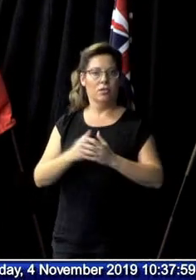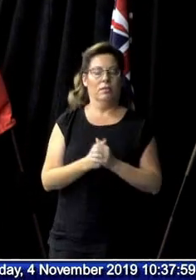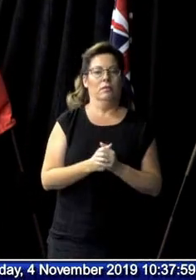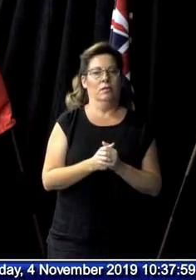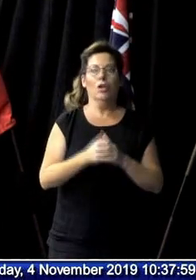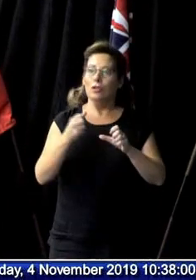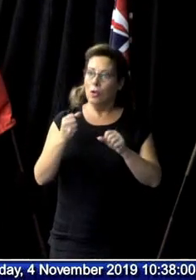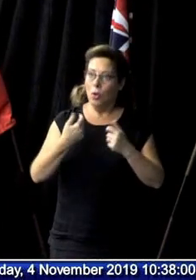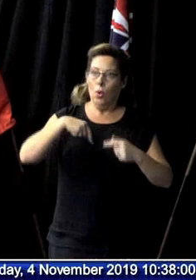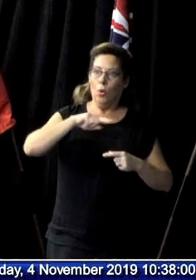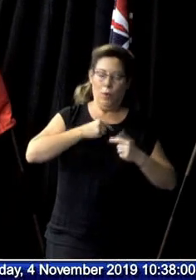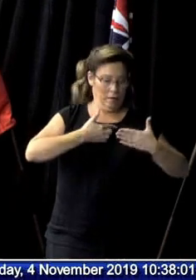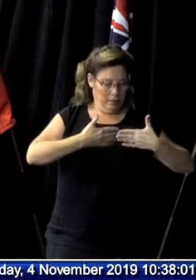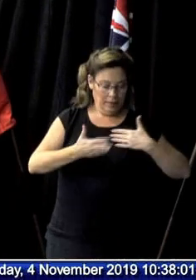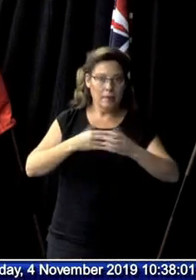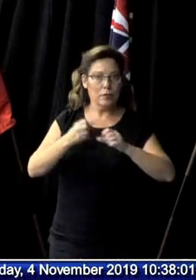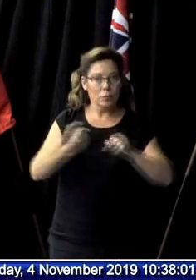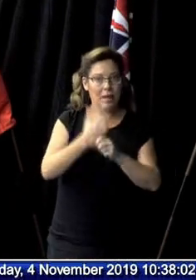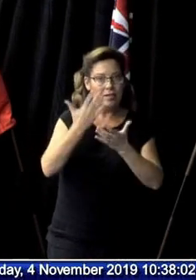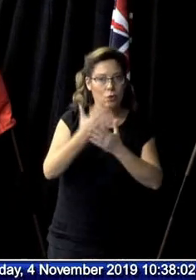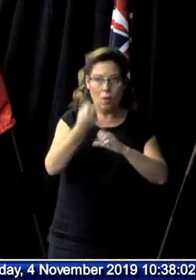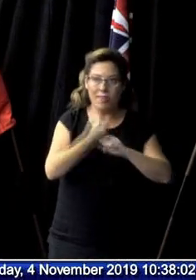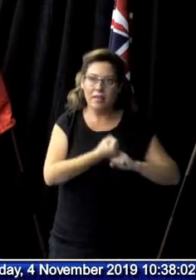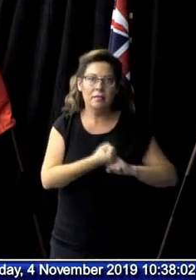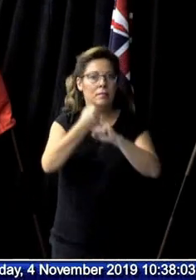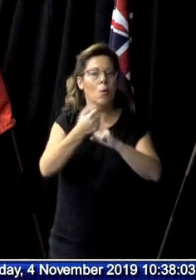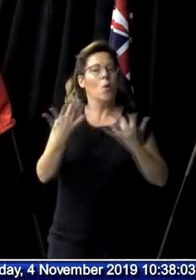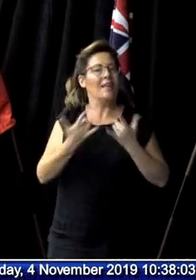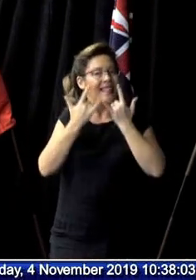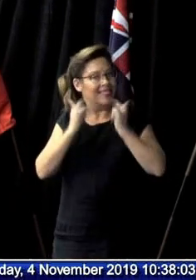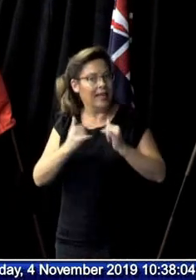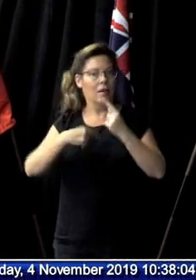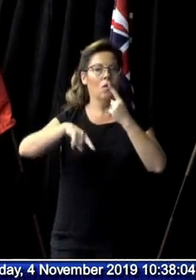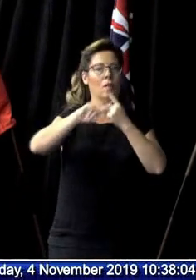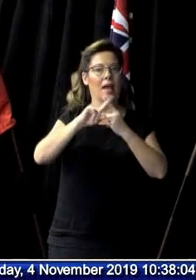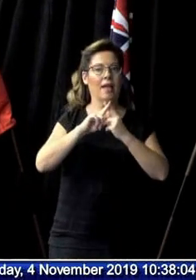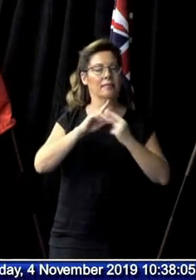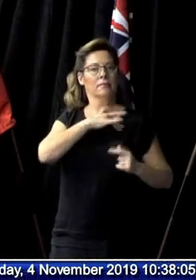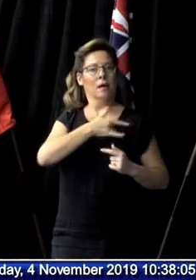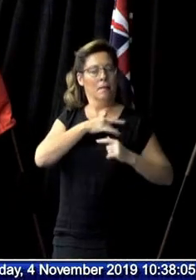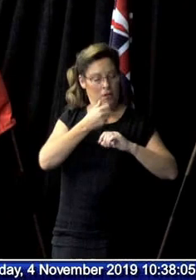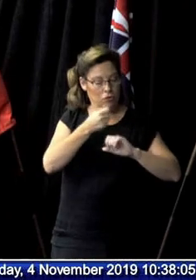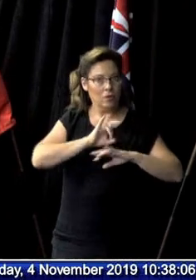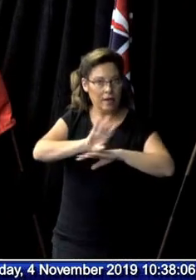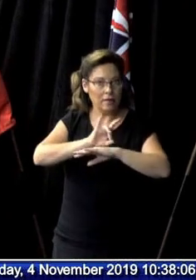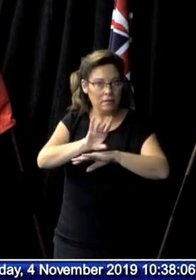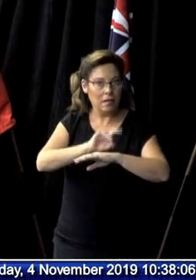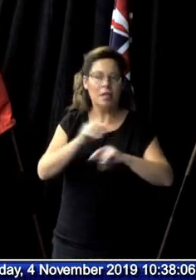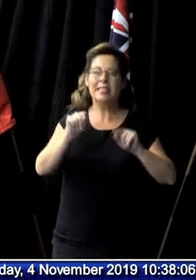counselling and legal support to which they are entitled has been the responsibility of agencies outside the control of the Commission.